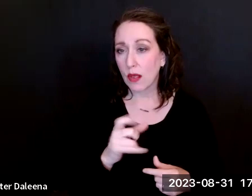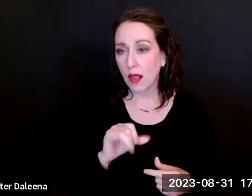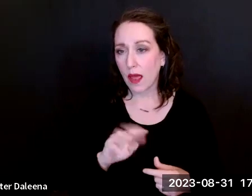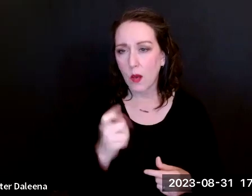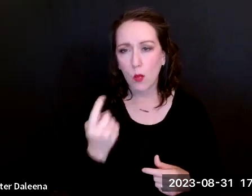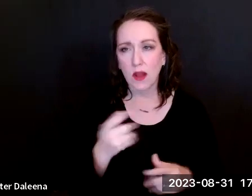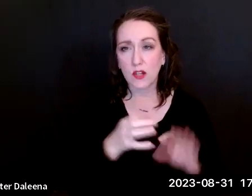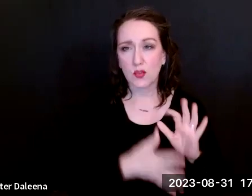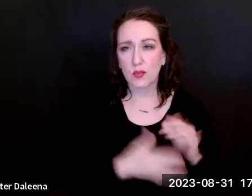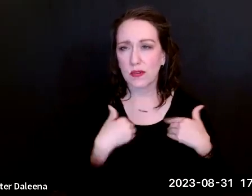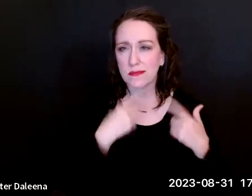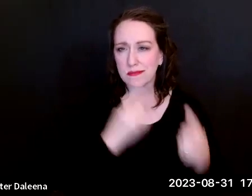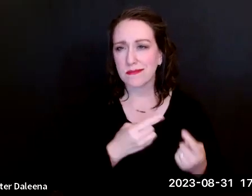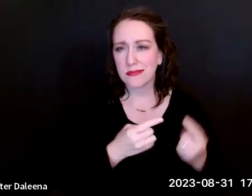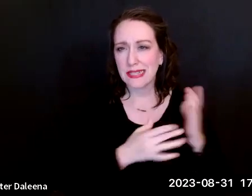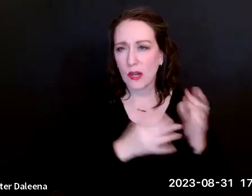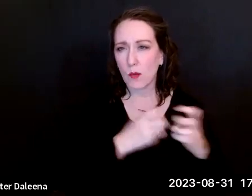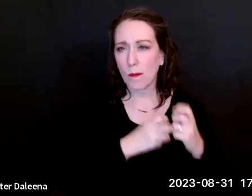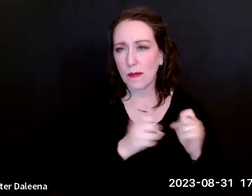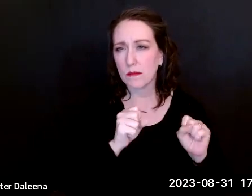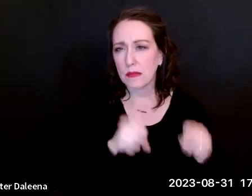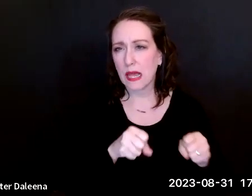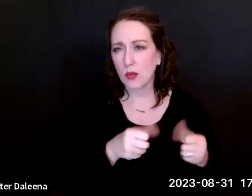our interpreters is having a technical problem can you uh try and help her out